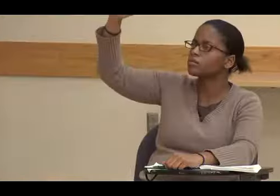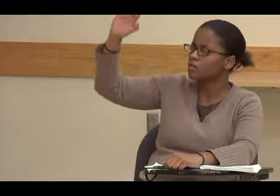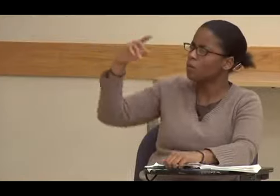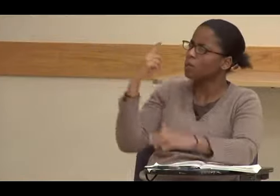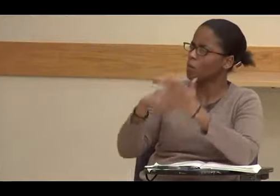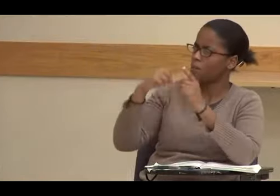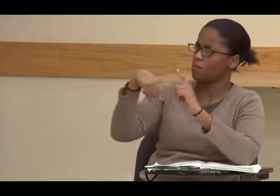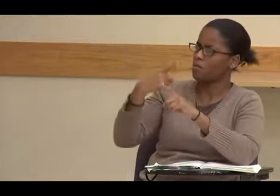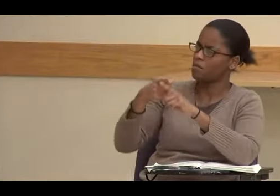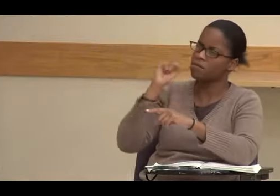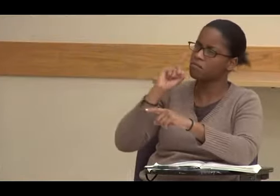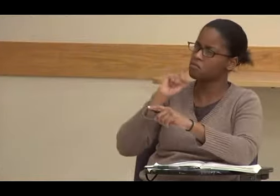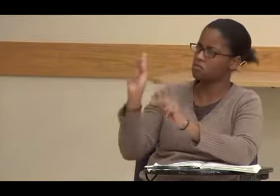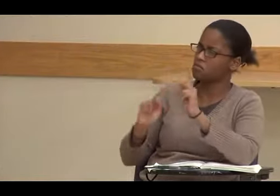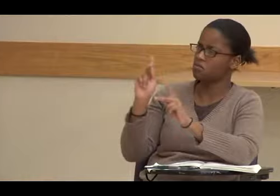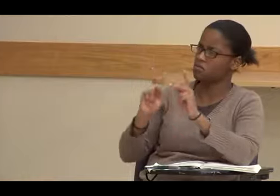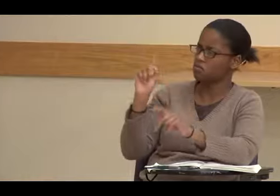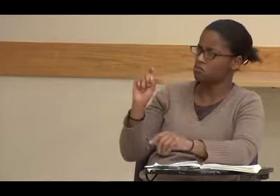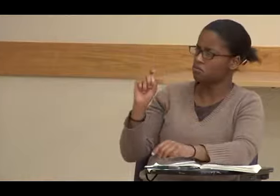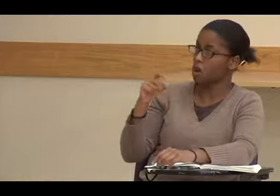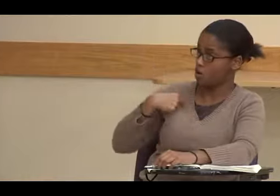Yes? What about deaf people?